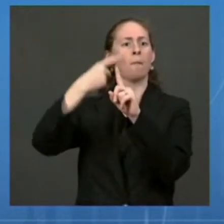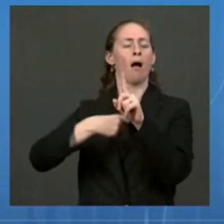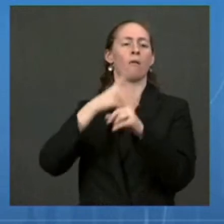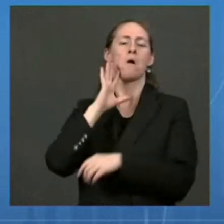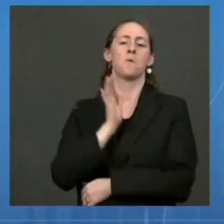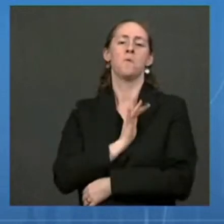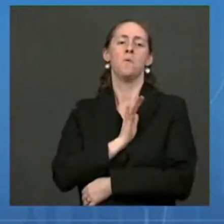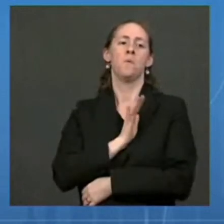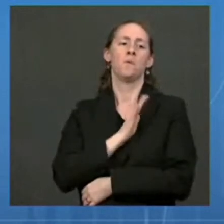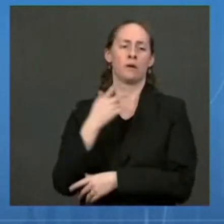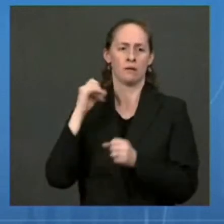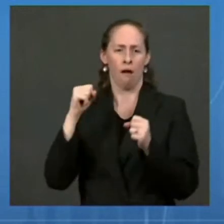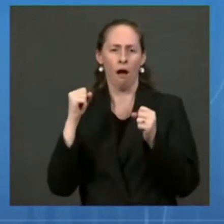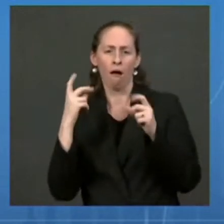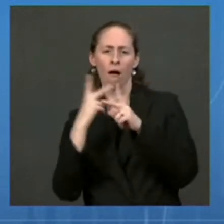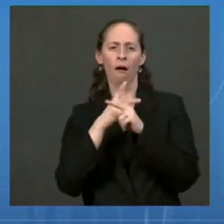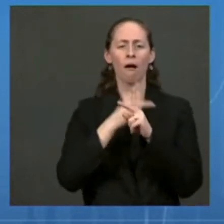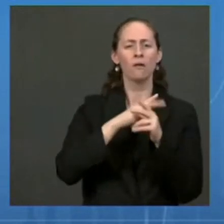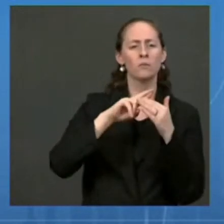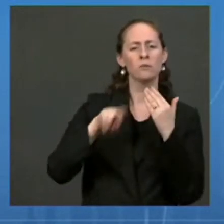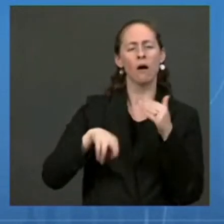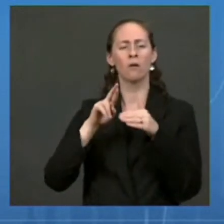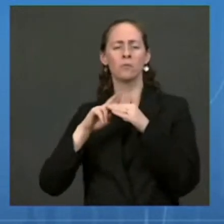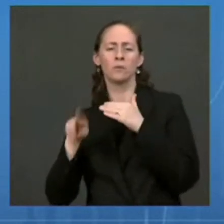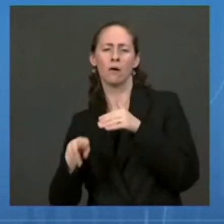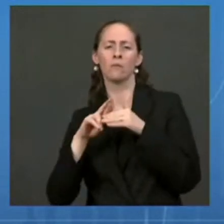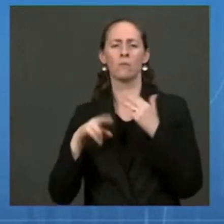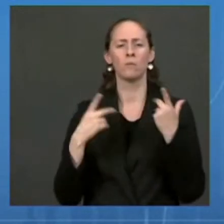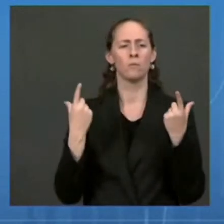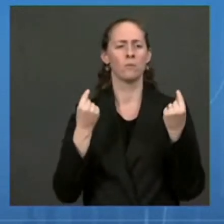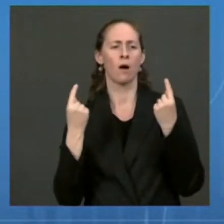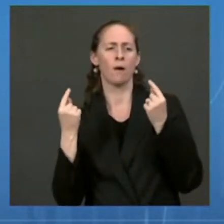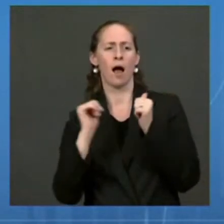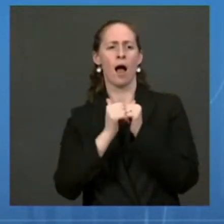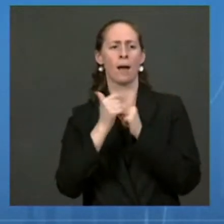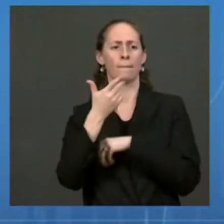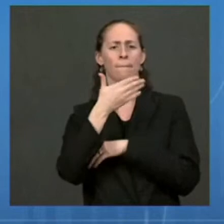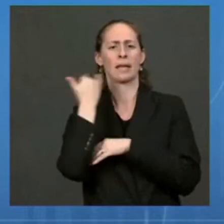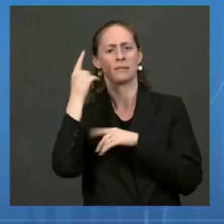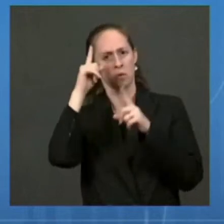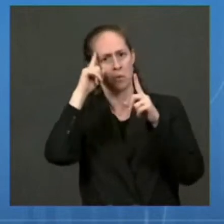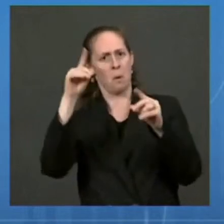IMPORTANT IS THE INVESTMENT BEING MADE SO THAT WE NOW HAVE AN AVERAGE OF ABOUT 200 MILLION TESTS A MONTH AVAILABLE WHICH I